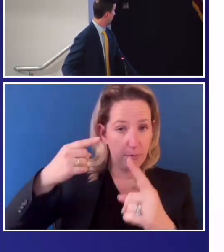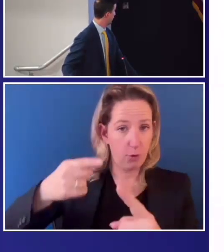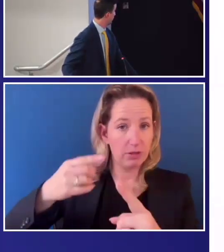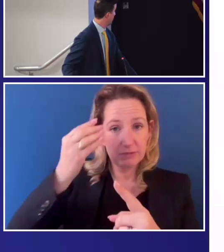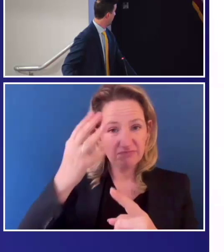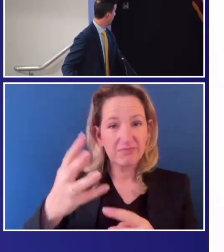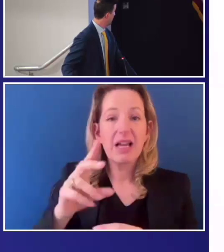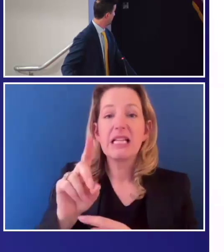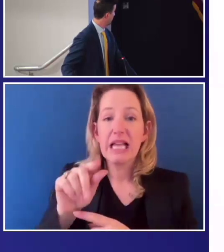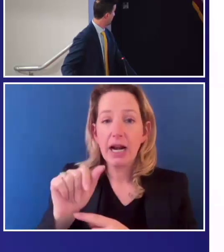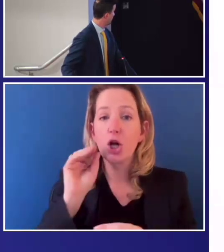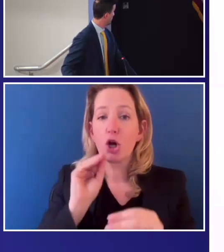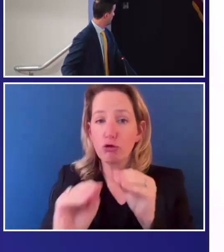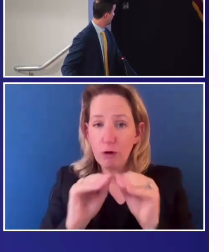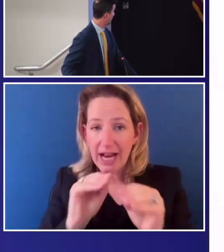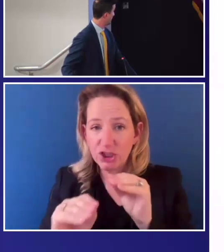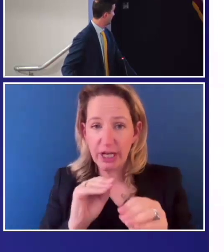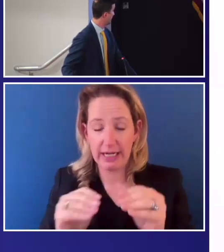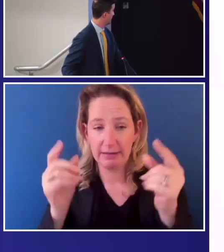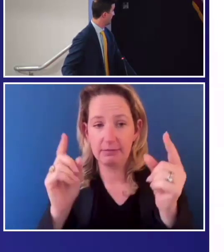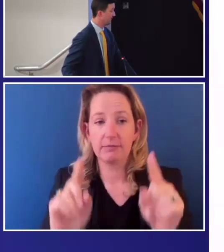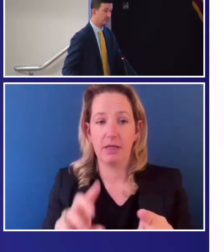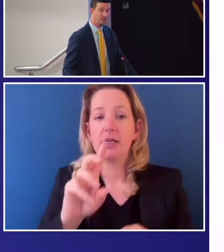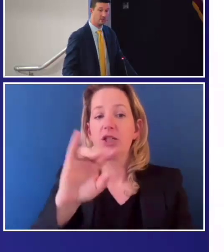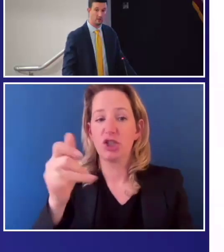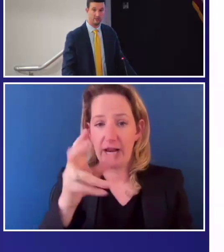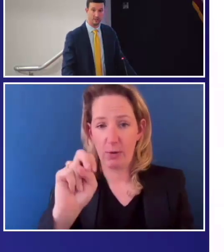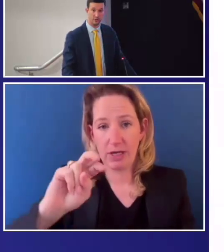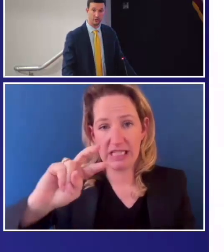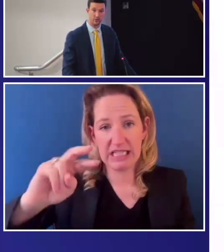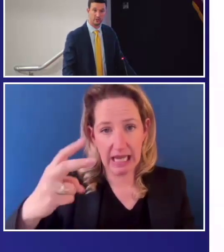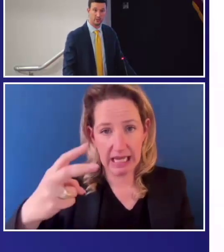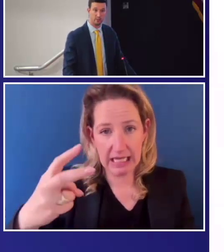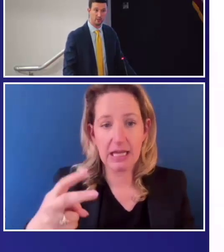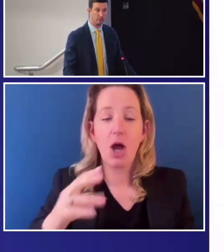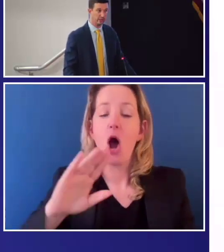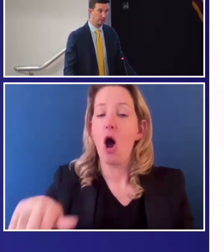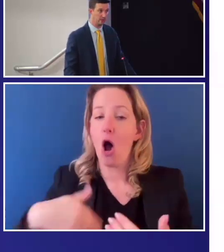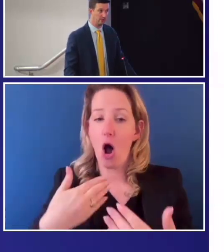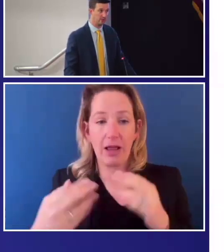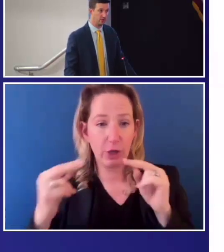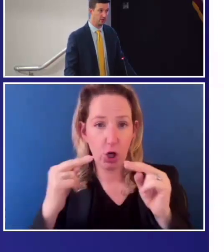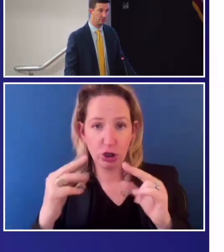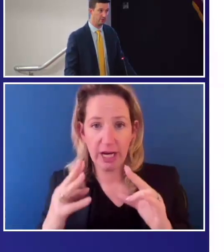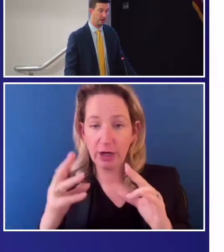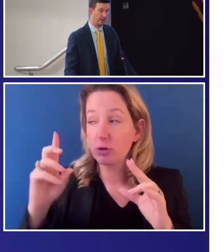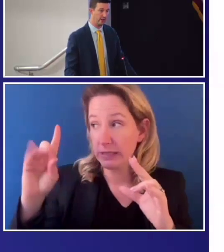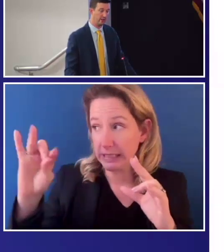correction made on January 2nd to the data set. All of the negotiators, I believe, were emailed this on Friday.